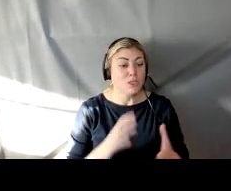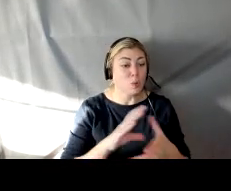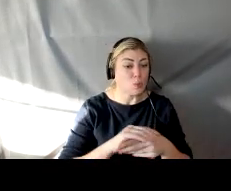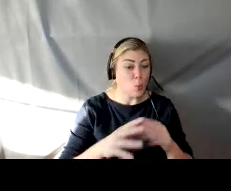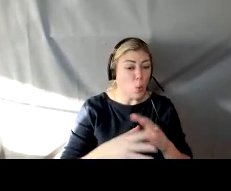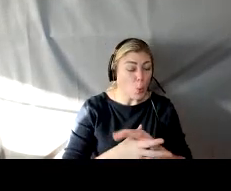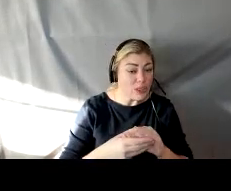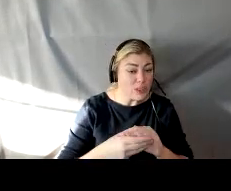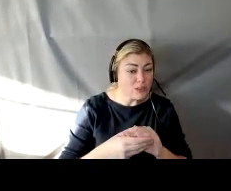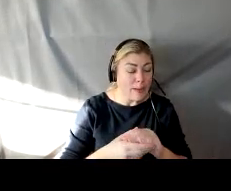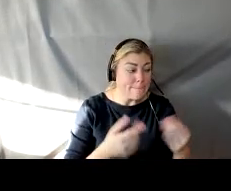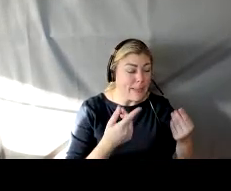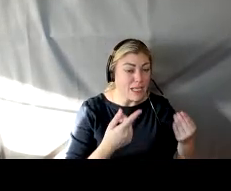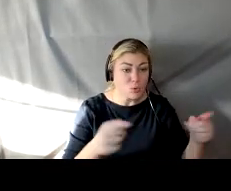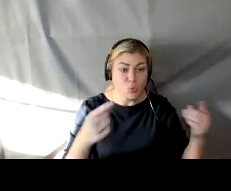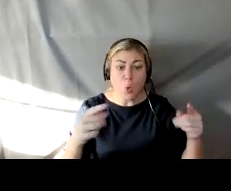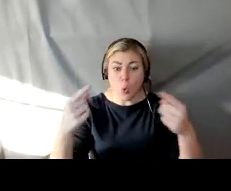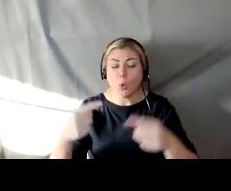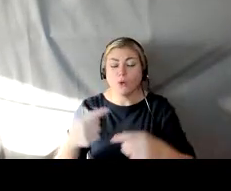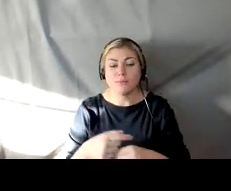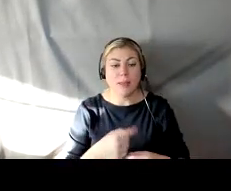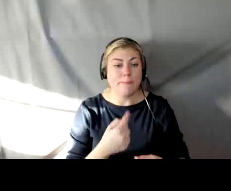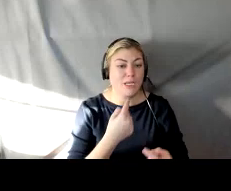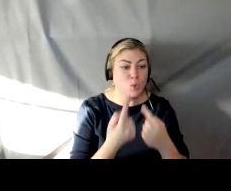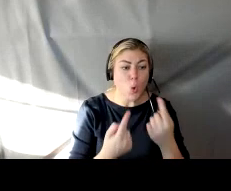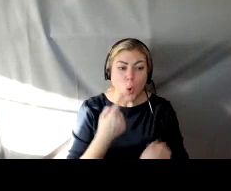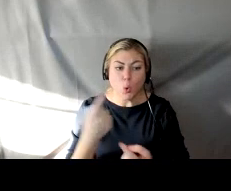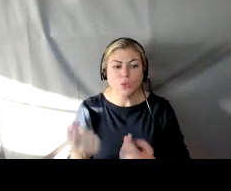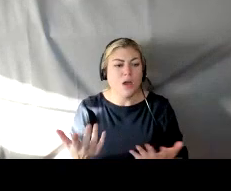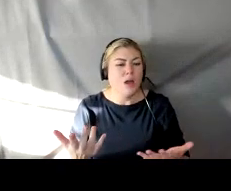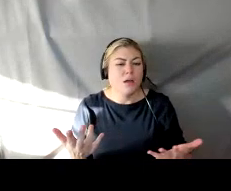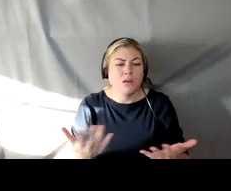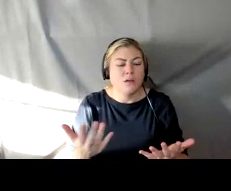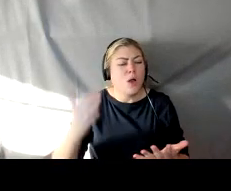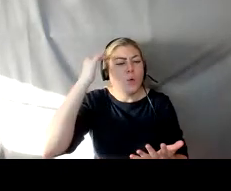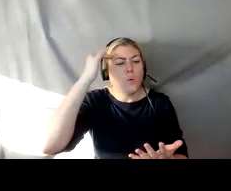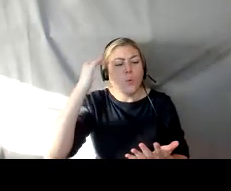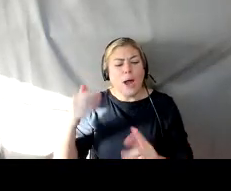that national heritage and why is the Great Dismal Swamp area the best place to